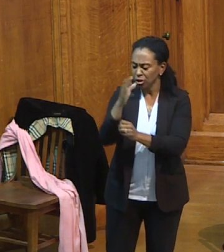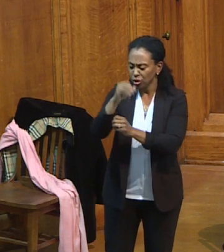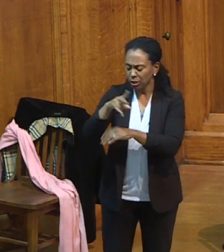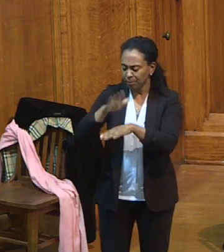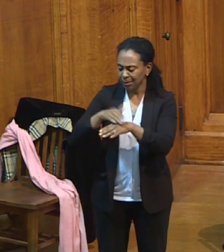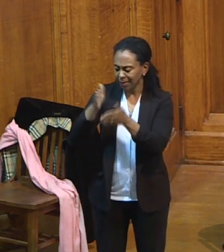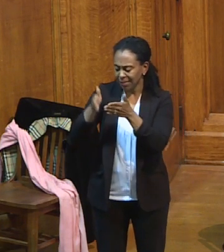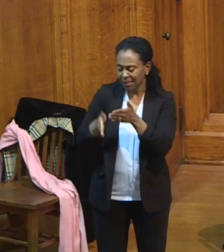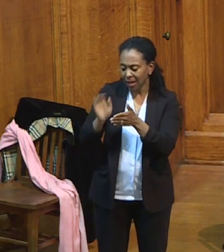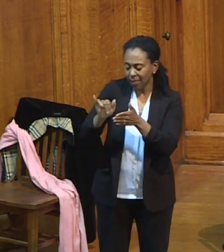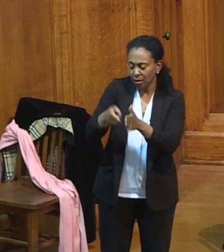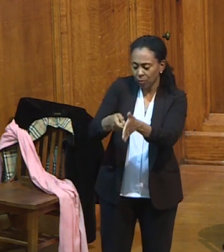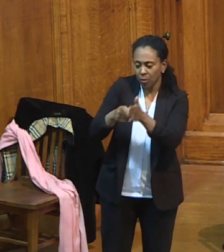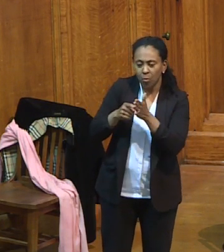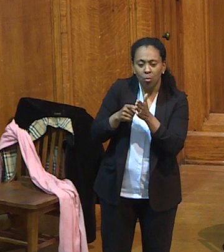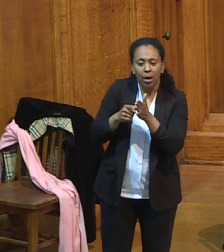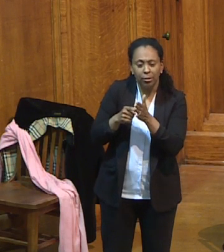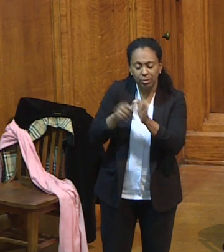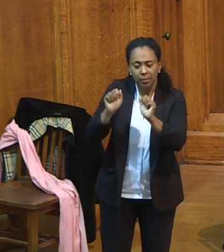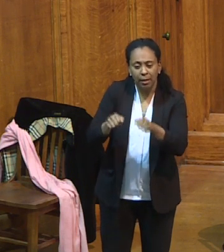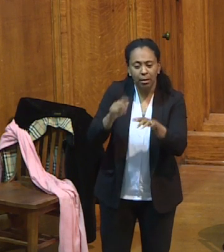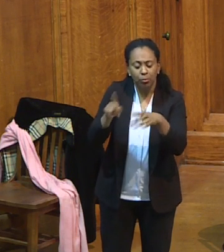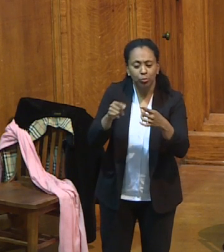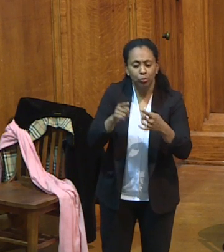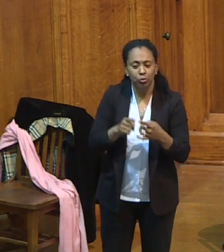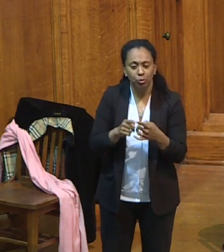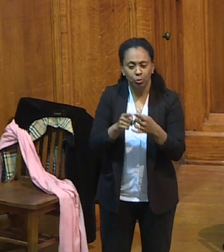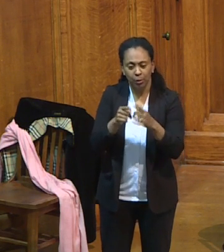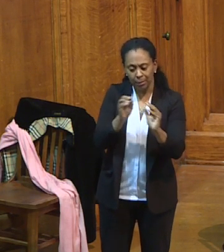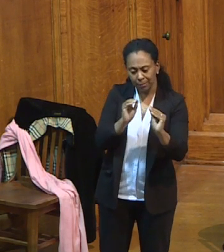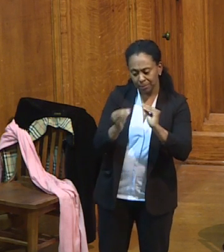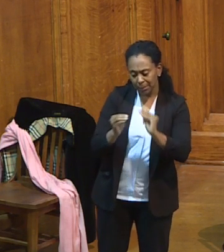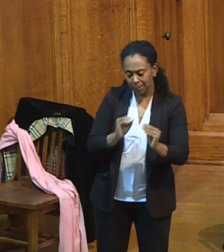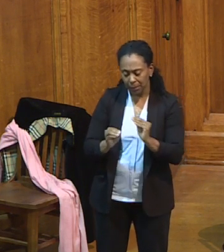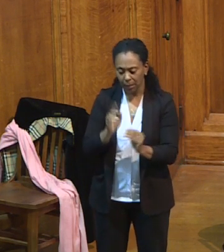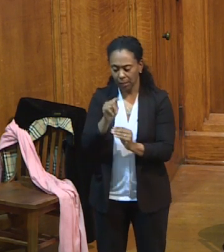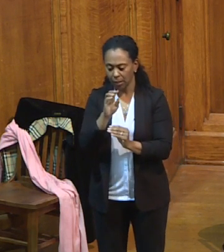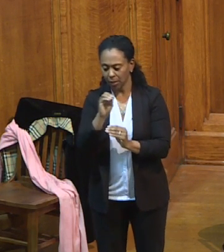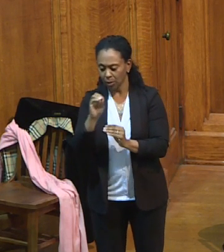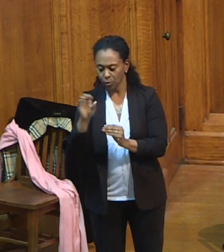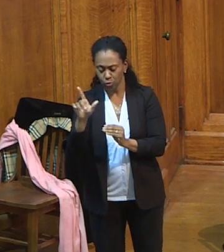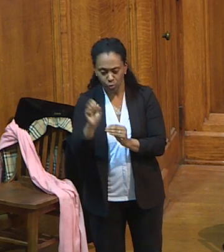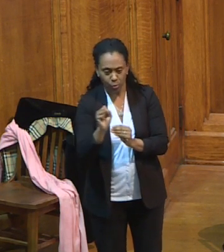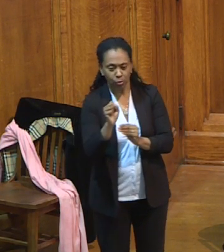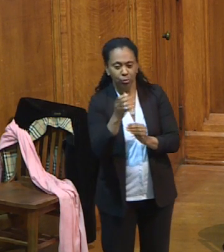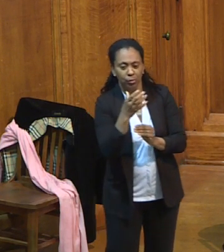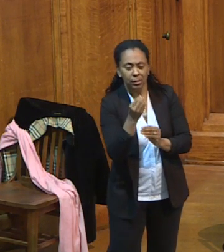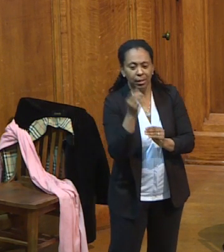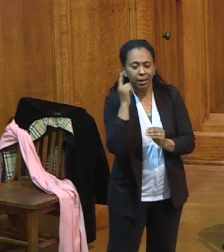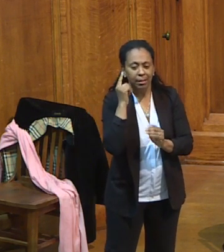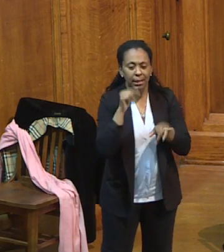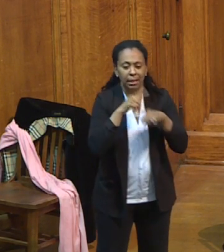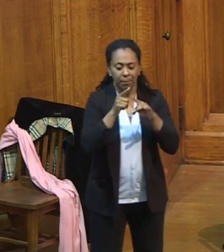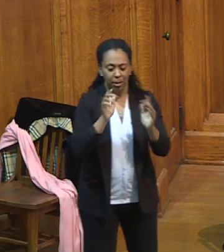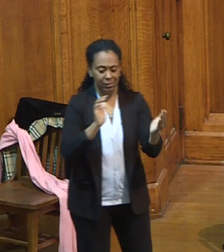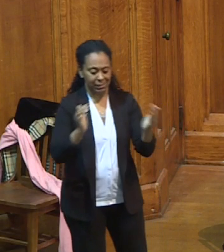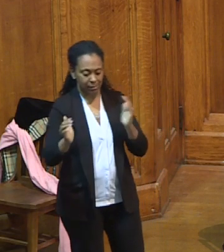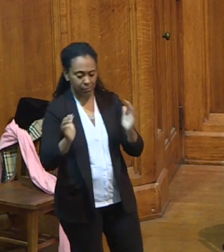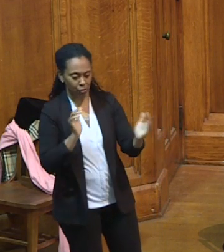requires being able to manipulate tools and think about symmetry at the same time.